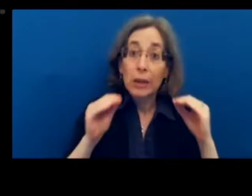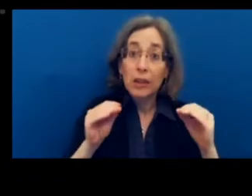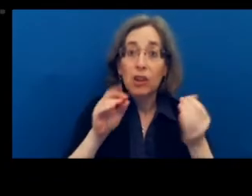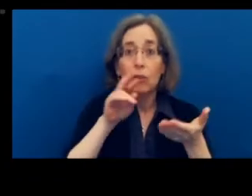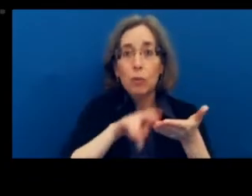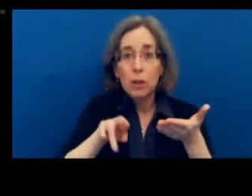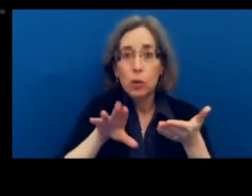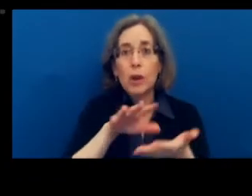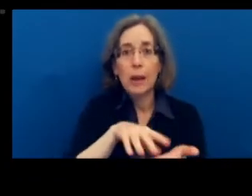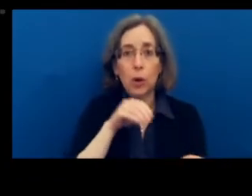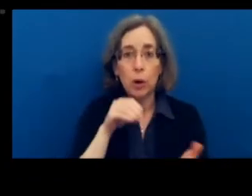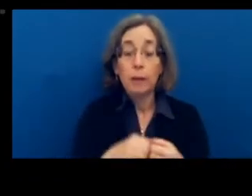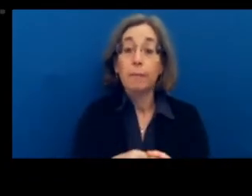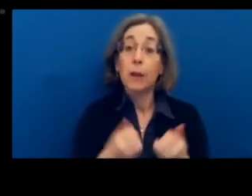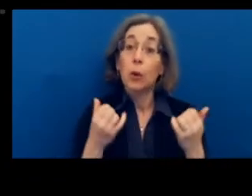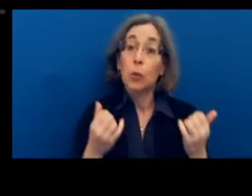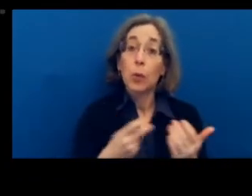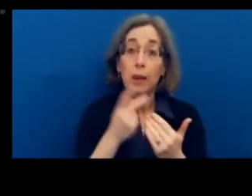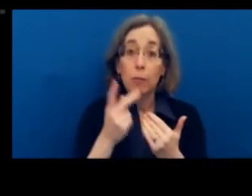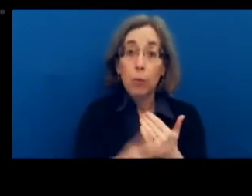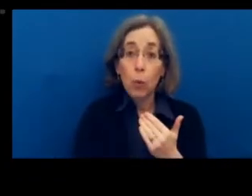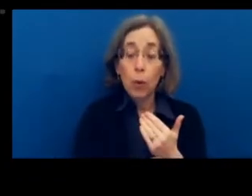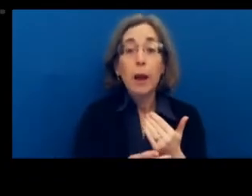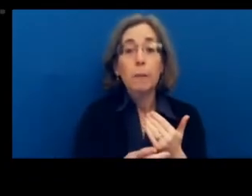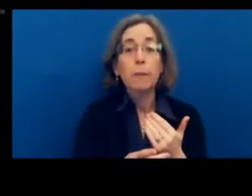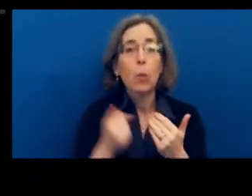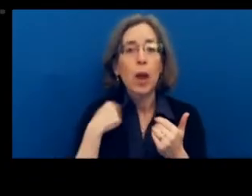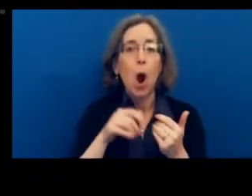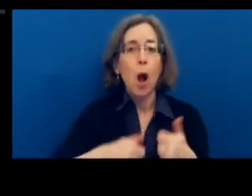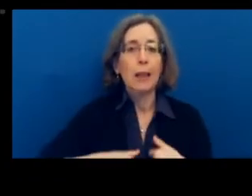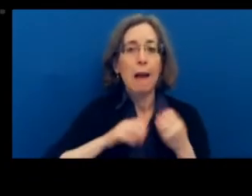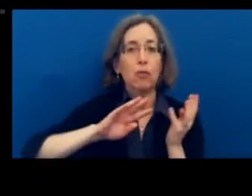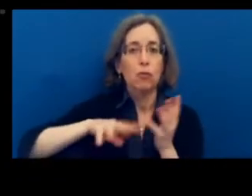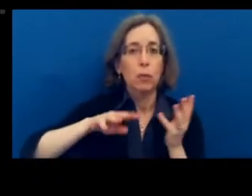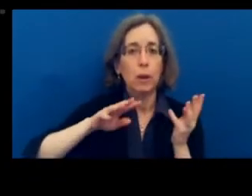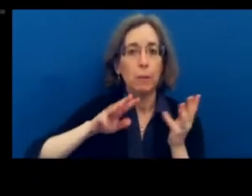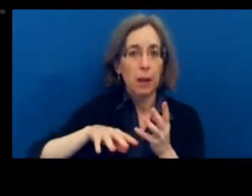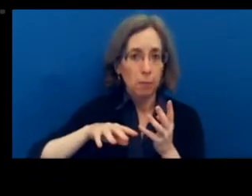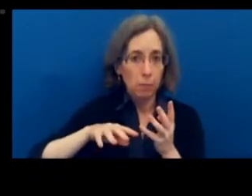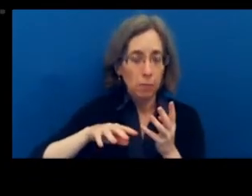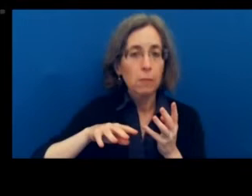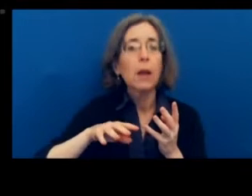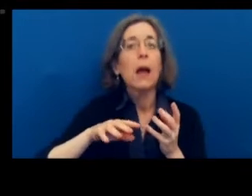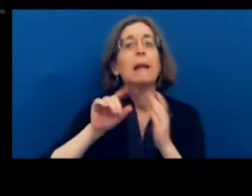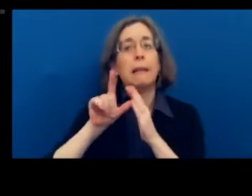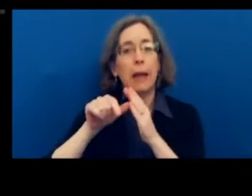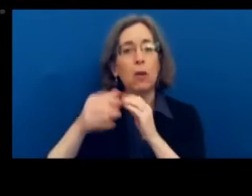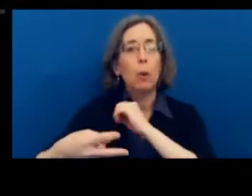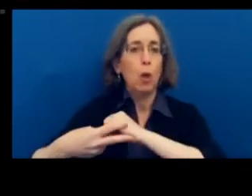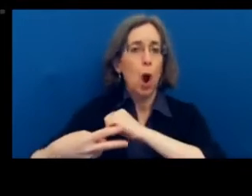TODAY'S PROGRAM LIKE ALL OF OUR LECTURES IS BEING LIVE STREAMED GLOBALLY AND WILL BE ARCHIVED,